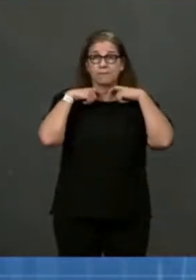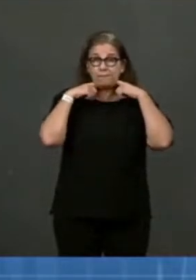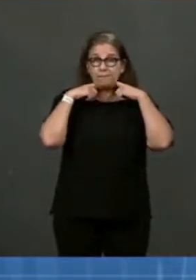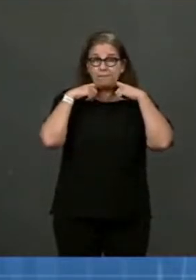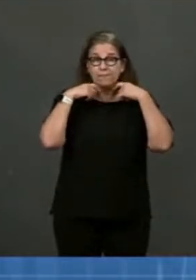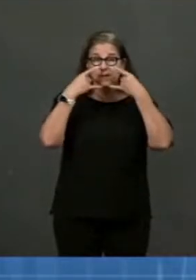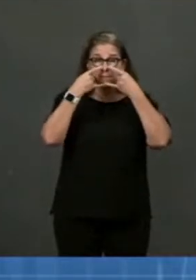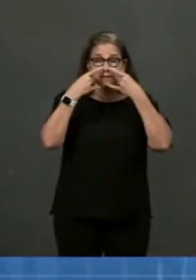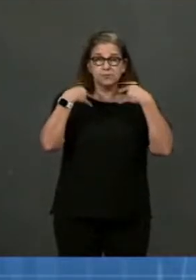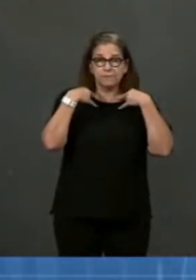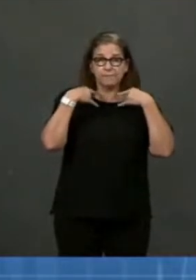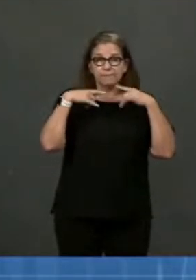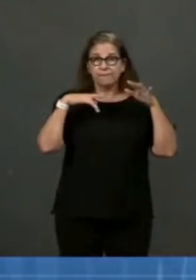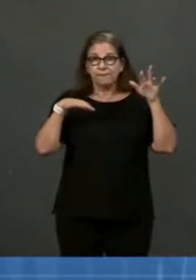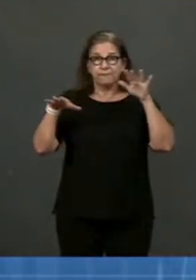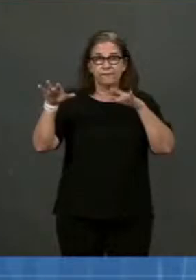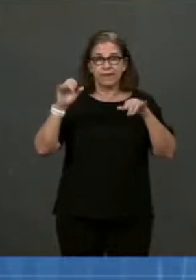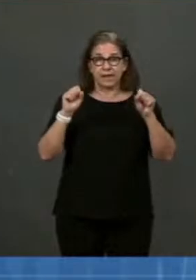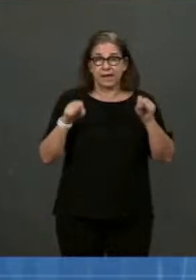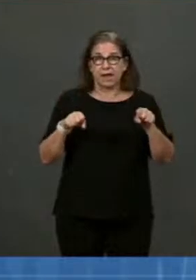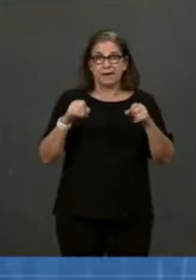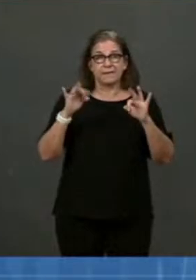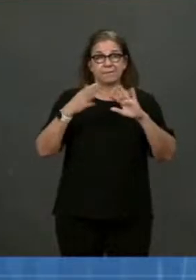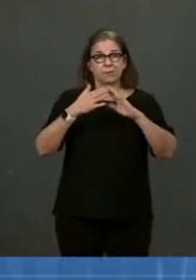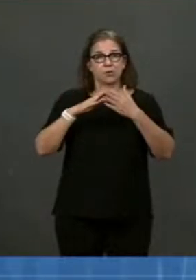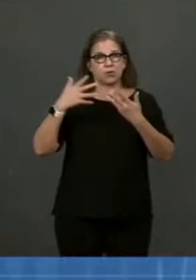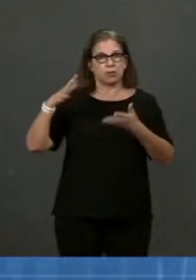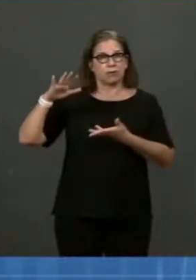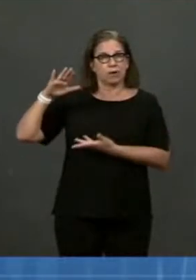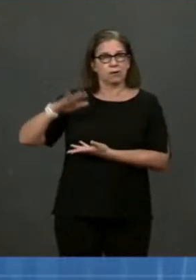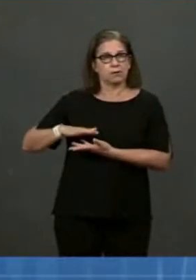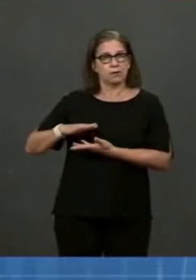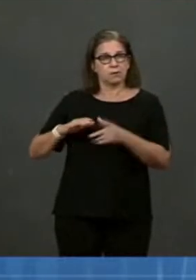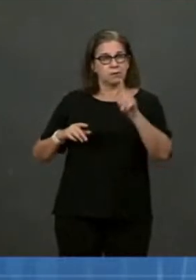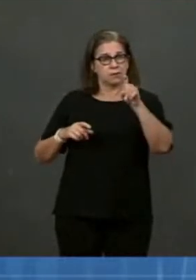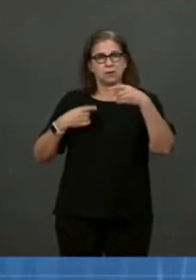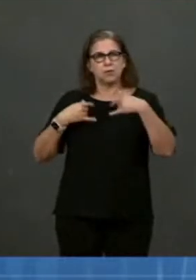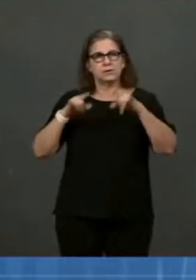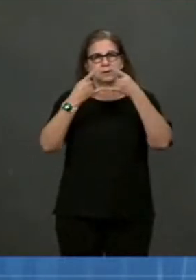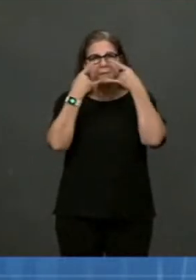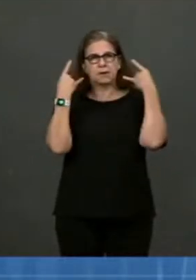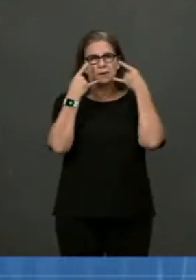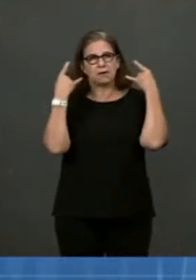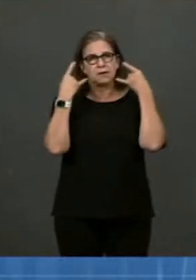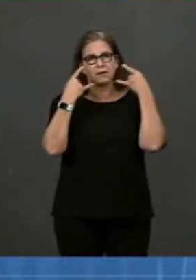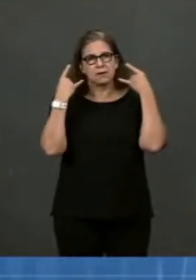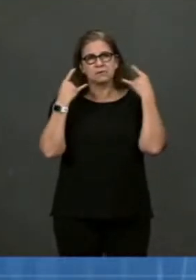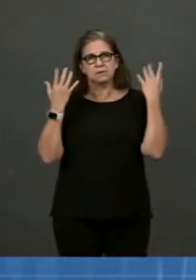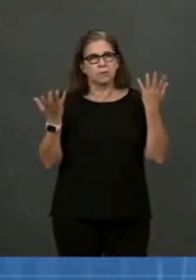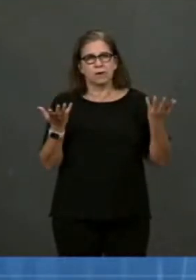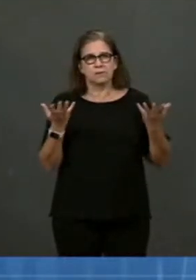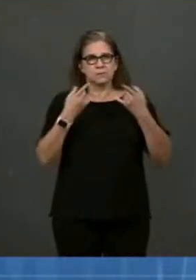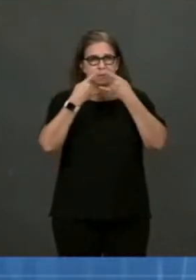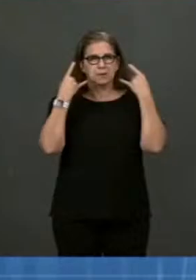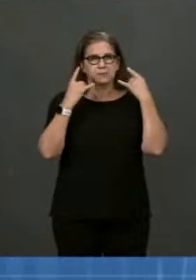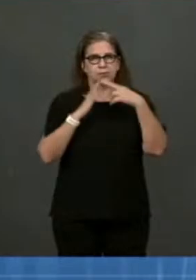CAN GO WITHOUT WEARING MASKS IN